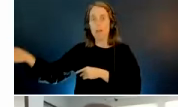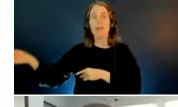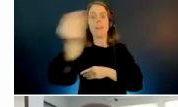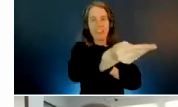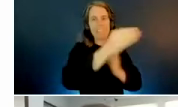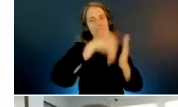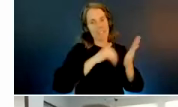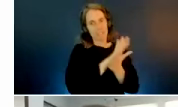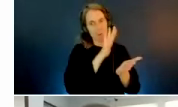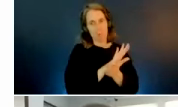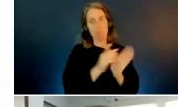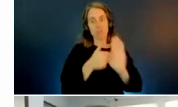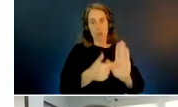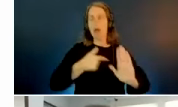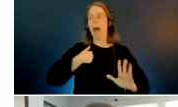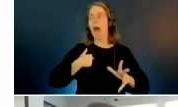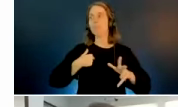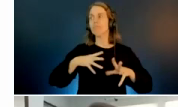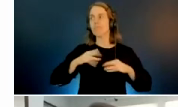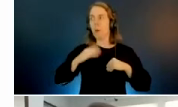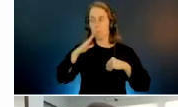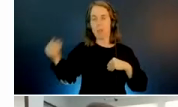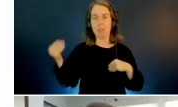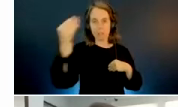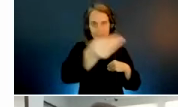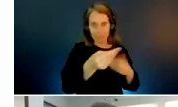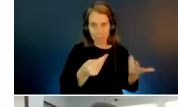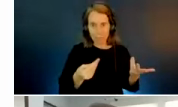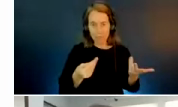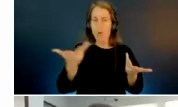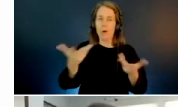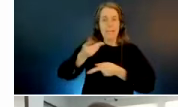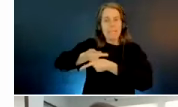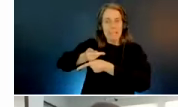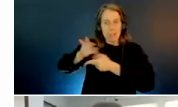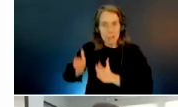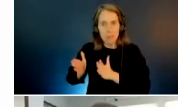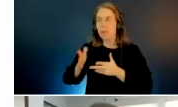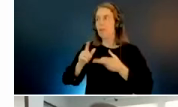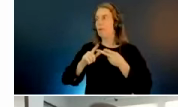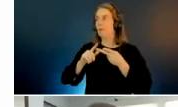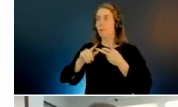if you give it to you know a caregiver or somebody else they have to fill out the form